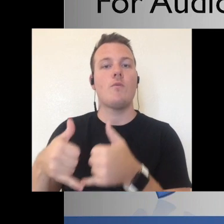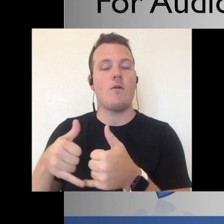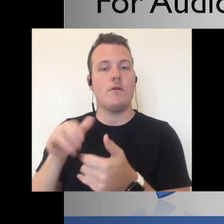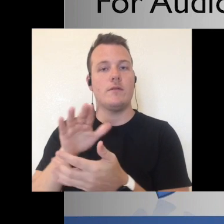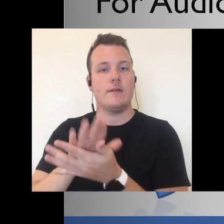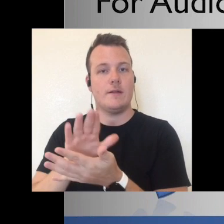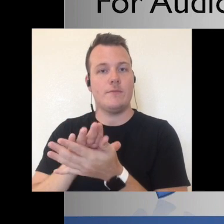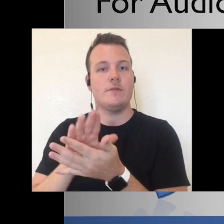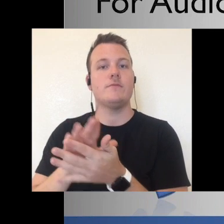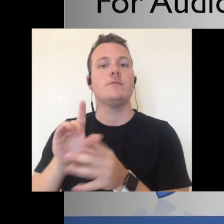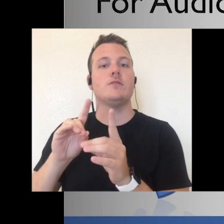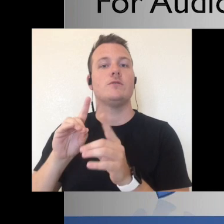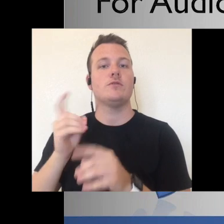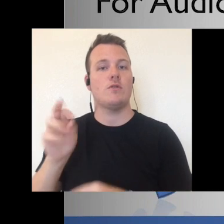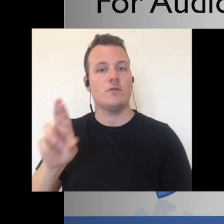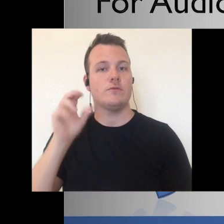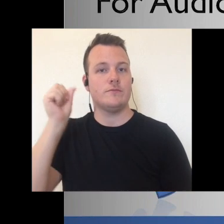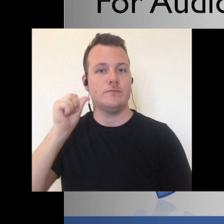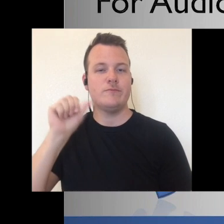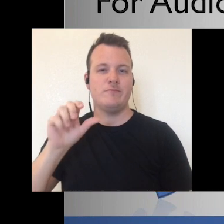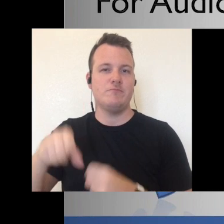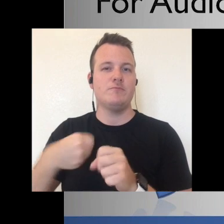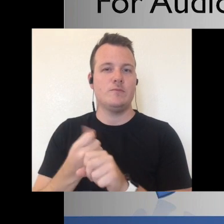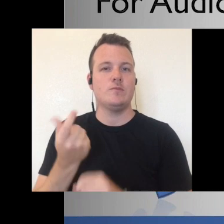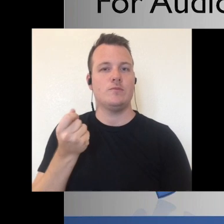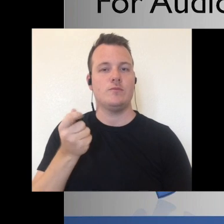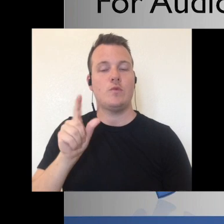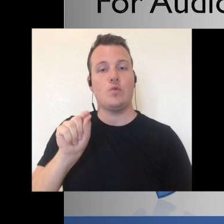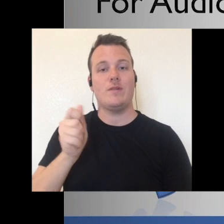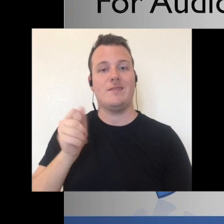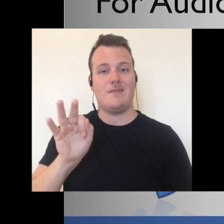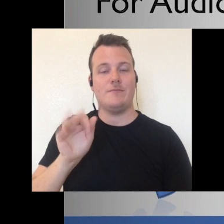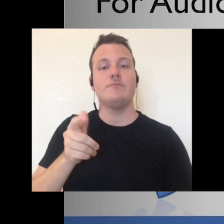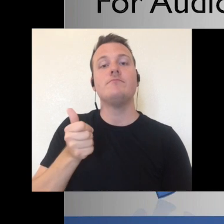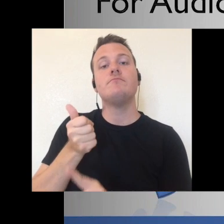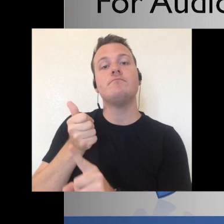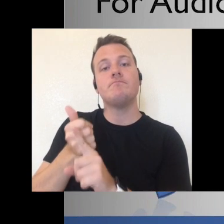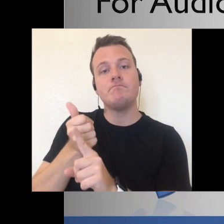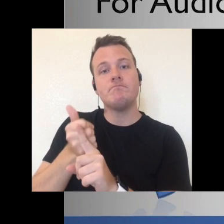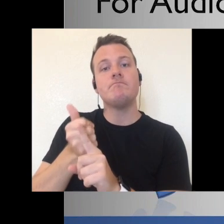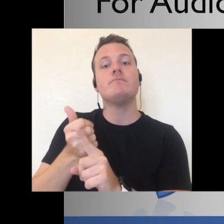Doctors of Audiology in 2019. Dr. Traynor was part of the Doctor of Audiology